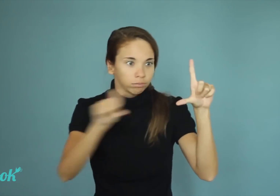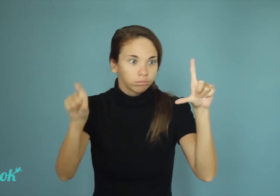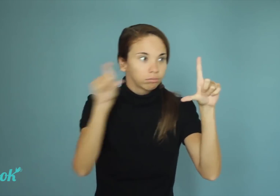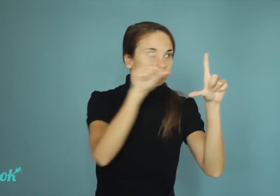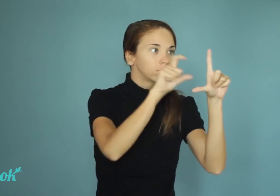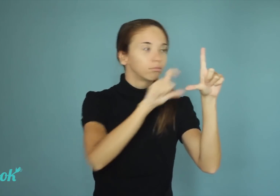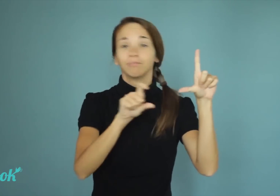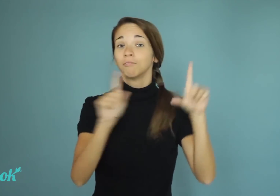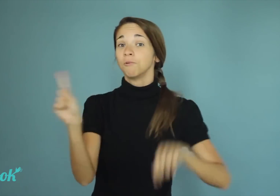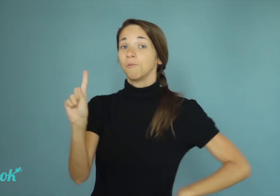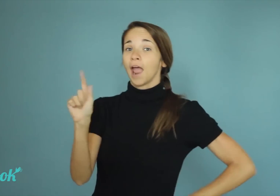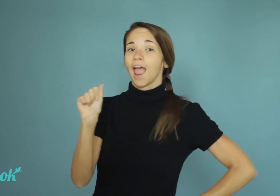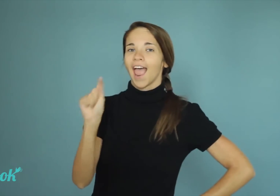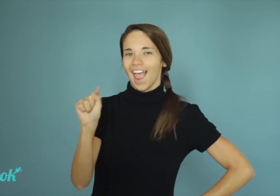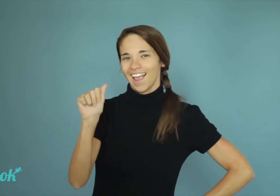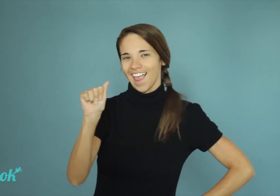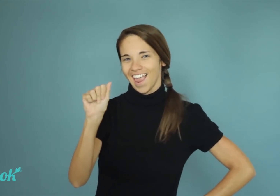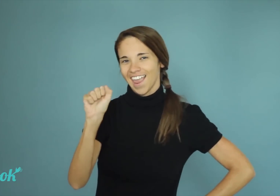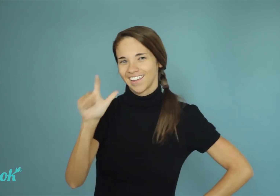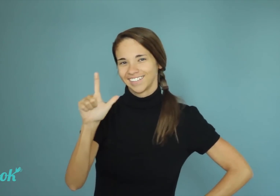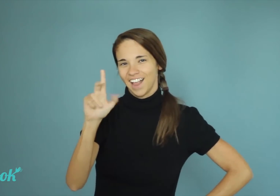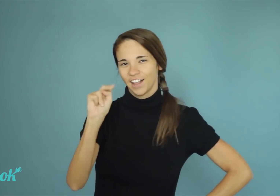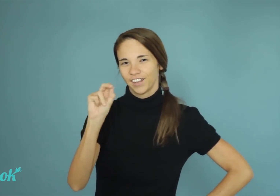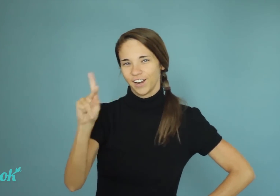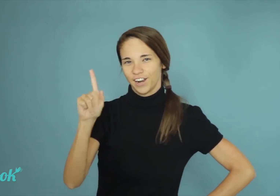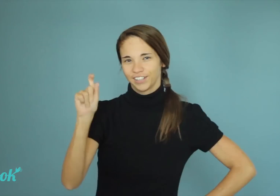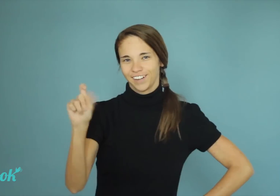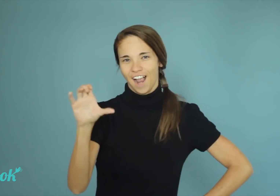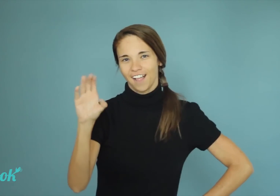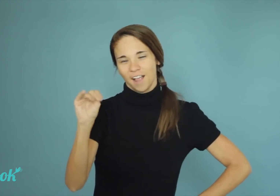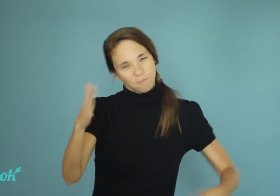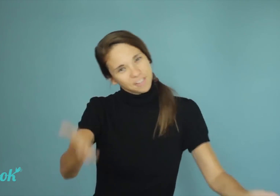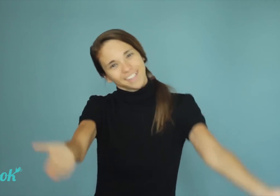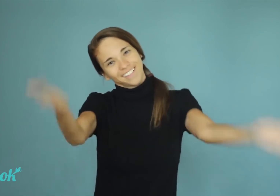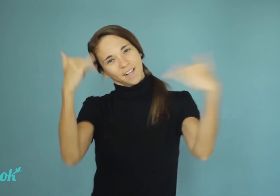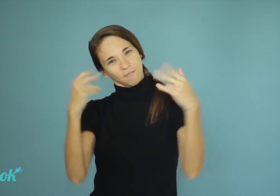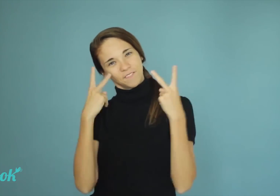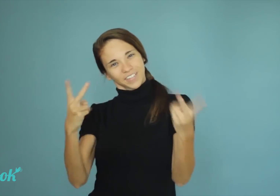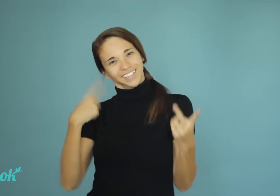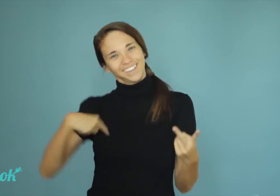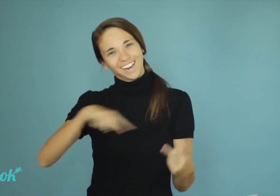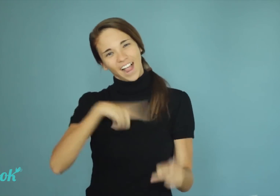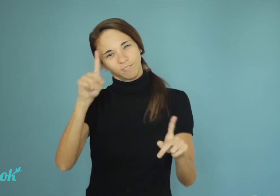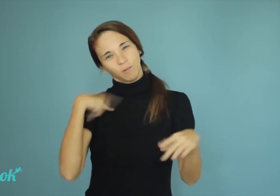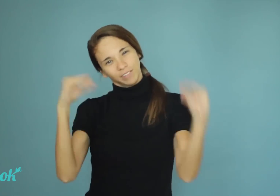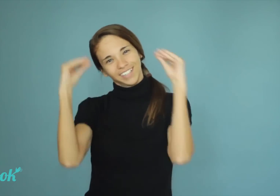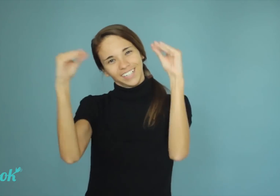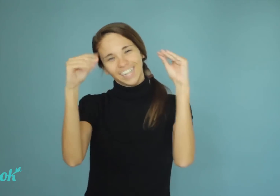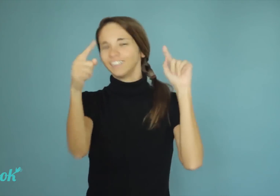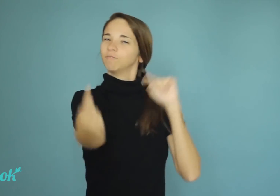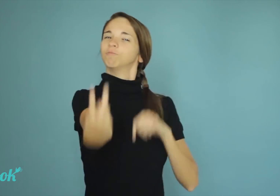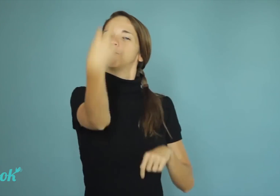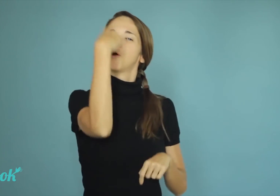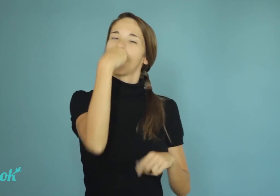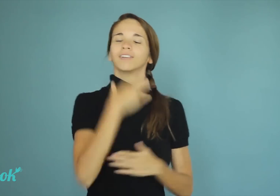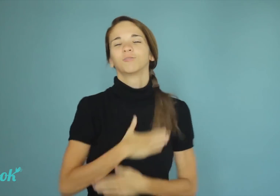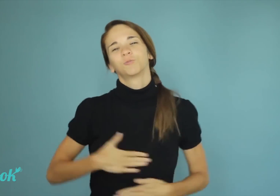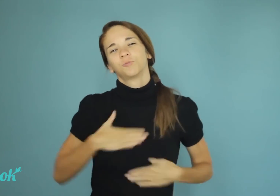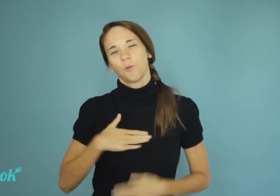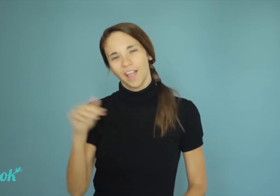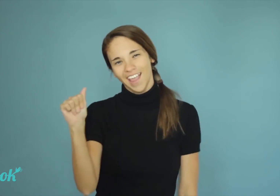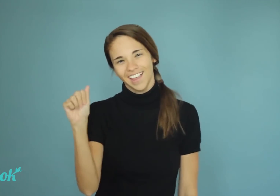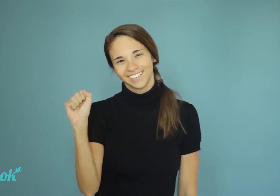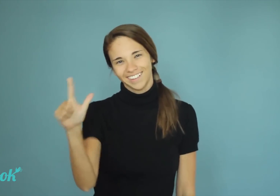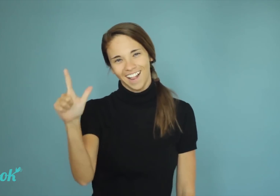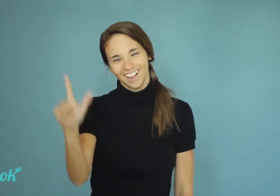Over at ASLnook.com… come on over and we’ll teach you ASL while you watch and enjoy.